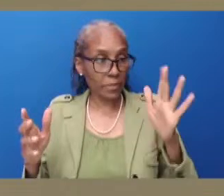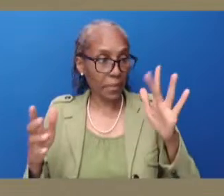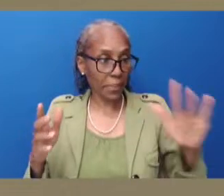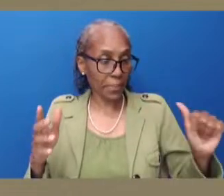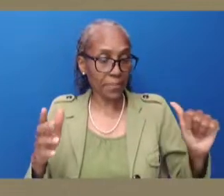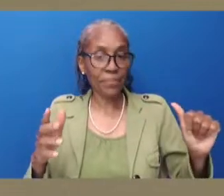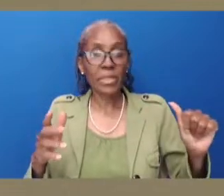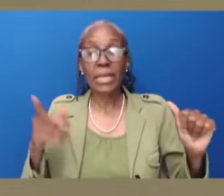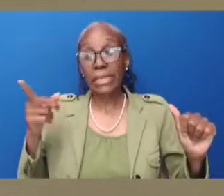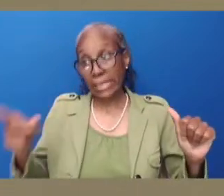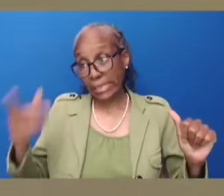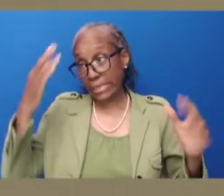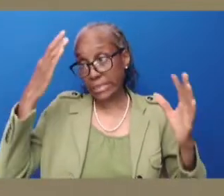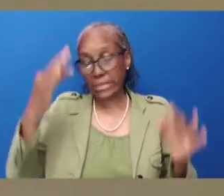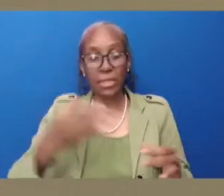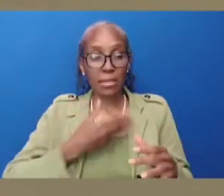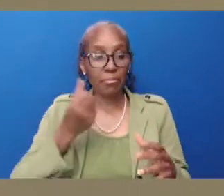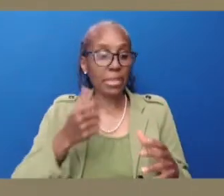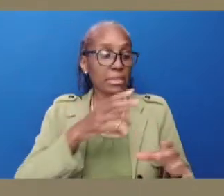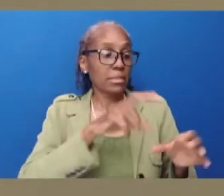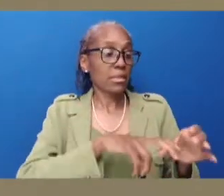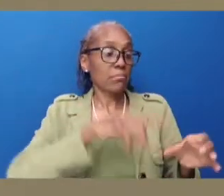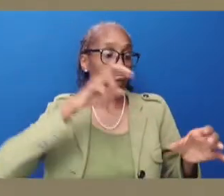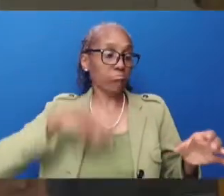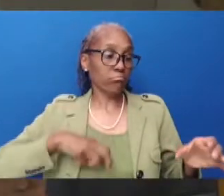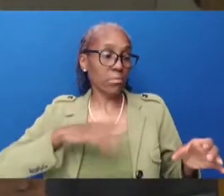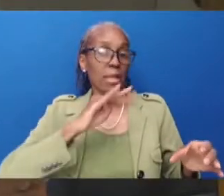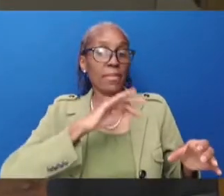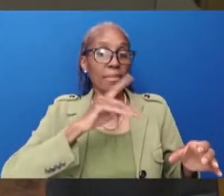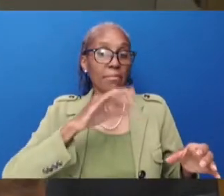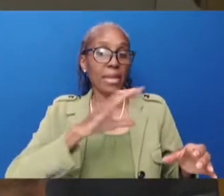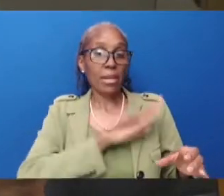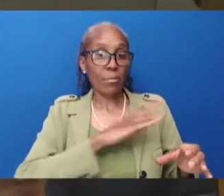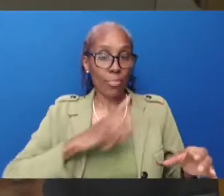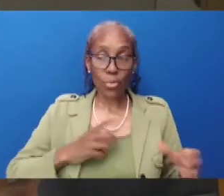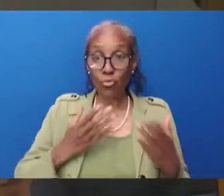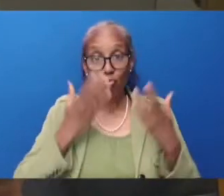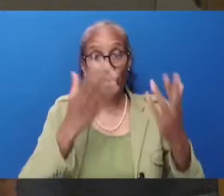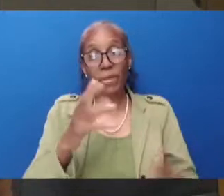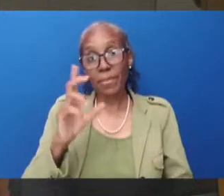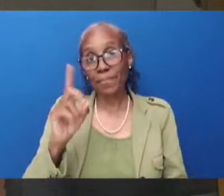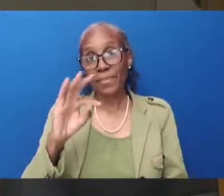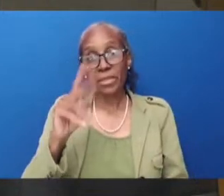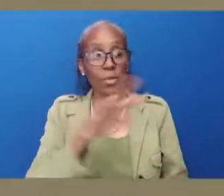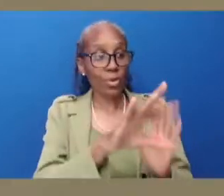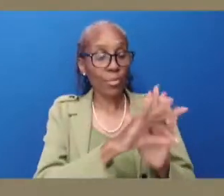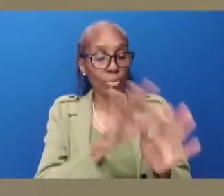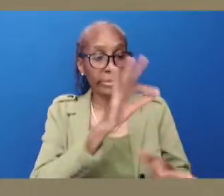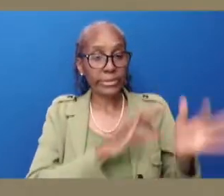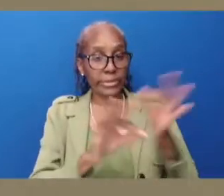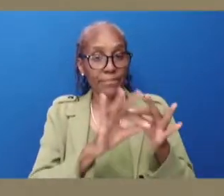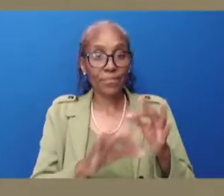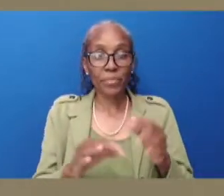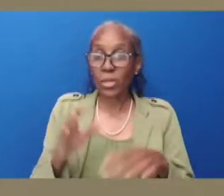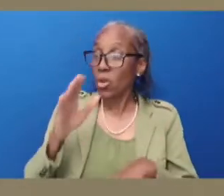HE'S TRANSITIONING TO BE THE